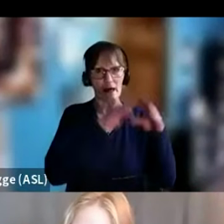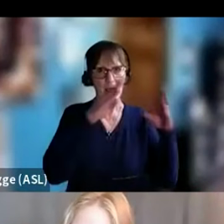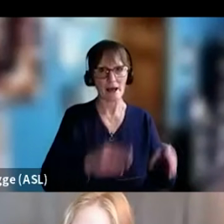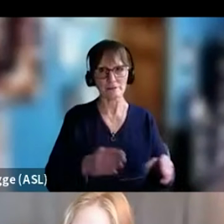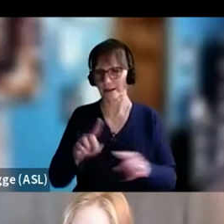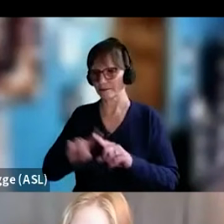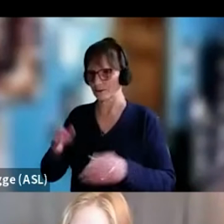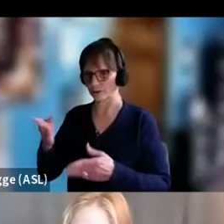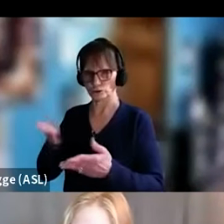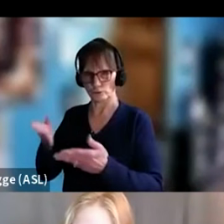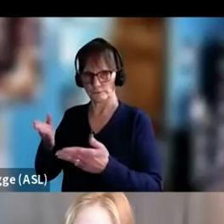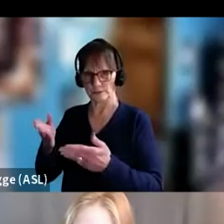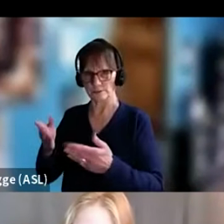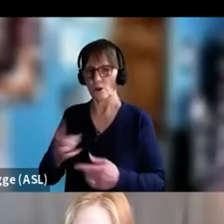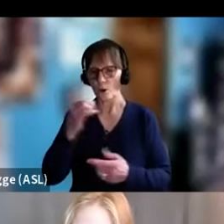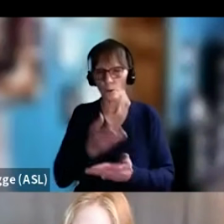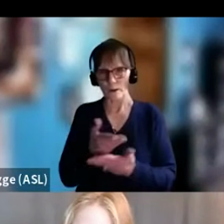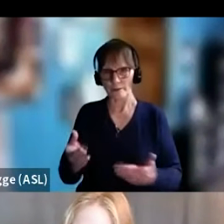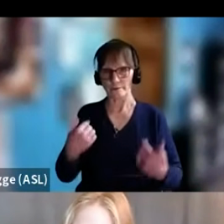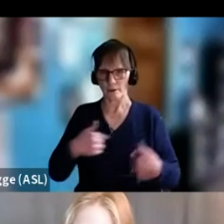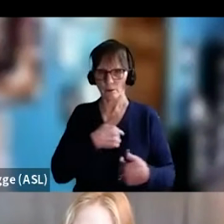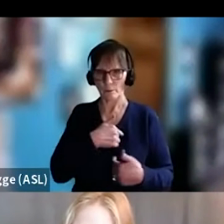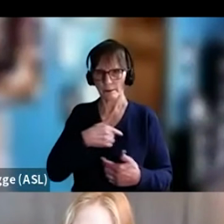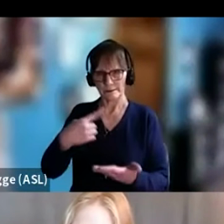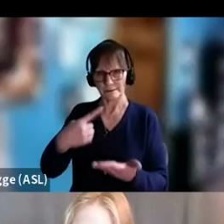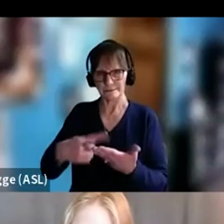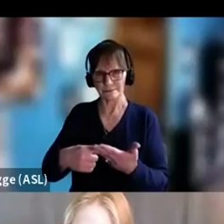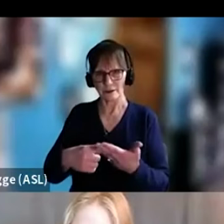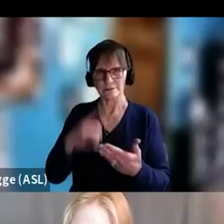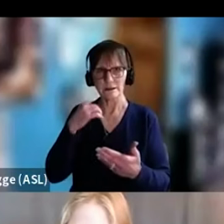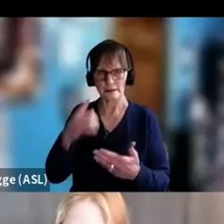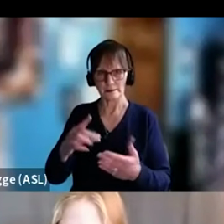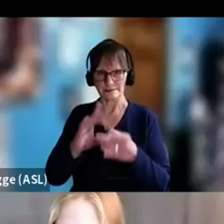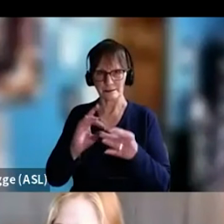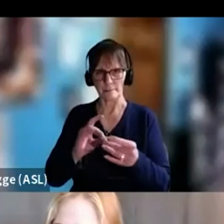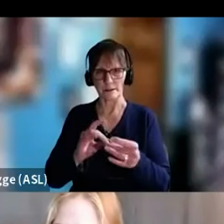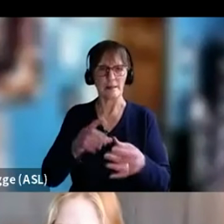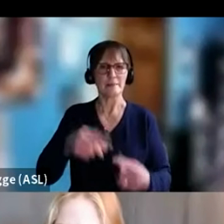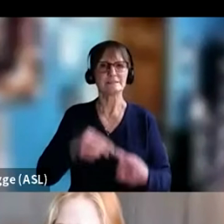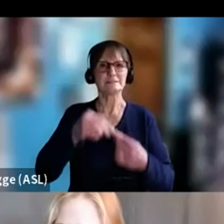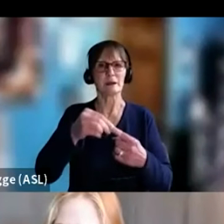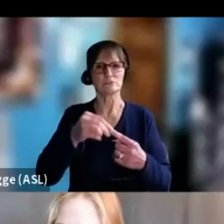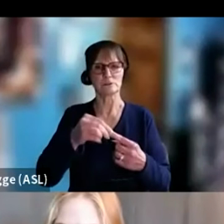One of the things that we thought me comments about is the challenge accessing specialty services PT, OT, speech